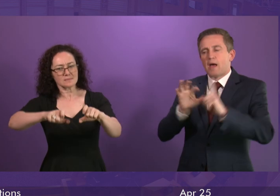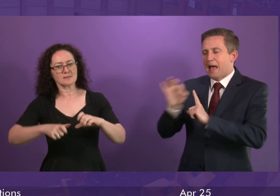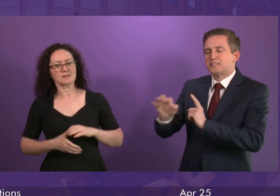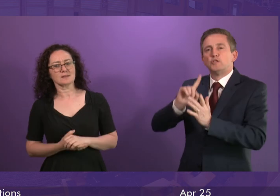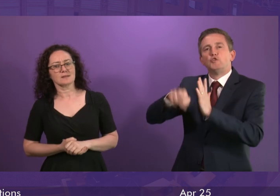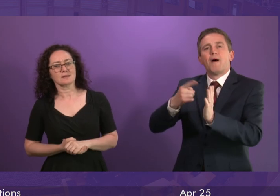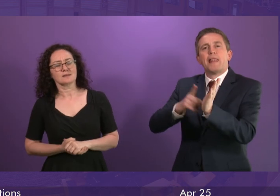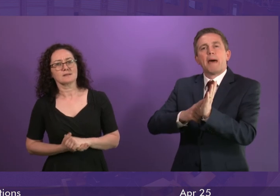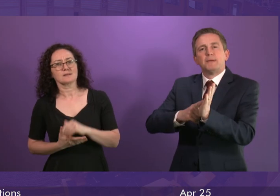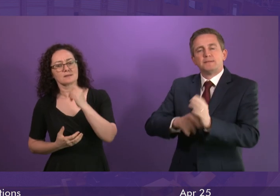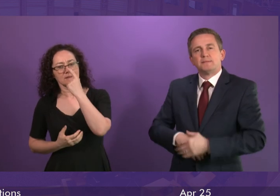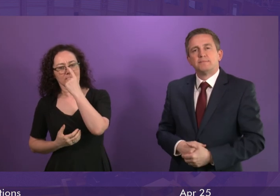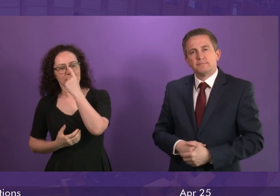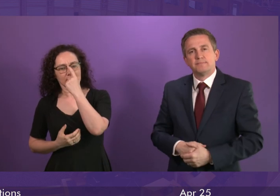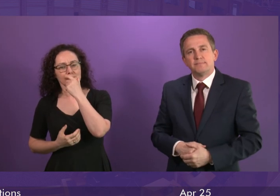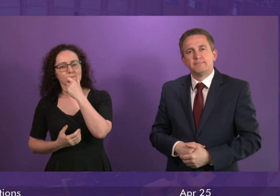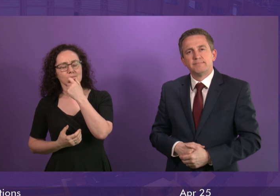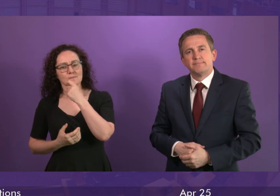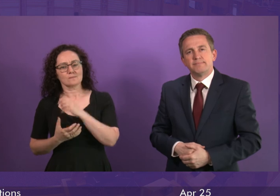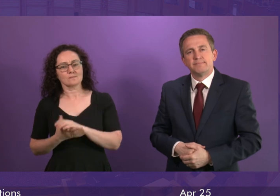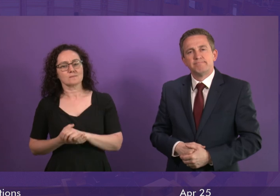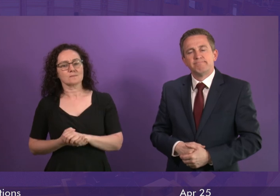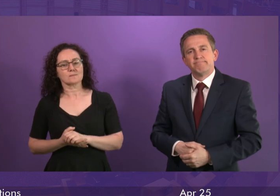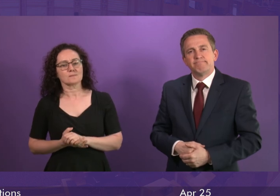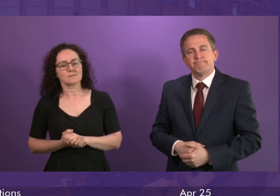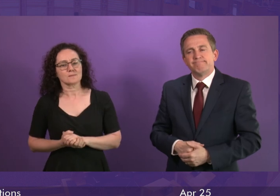Johann Lamont (Glasgow) (Lab): Can I suggest—[Interruption.]